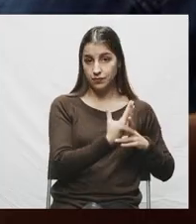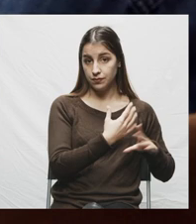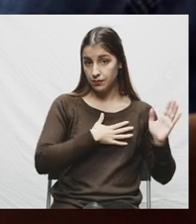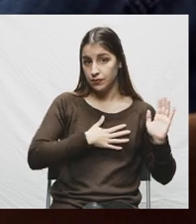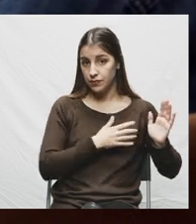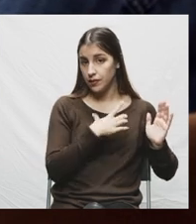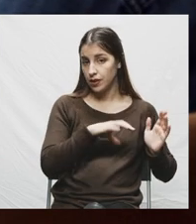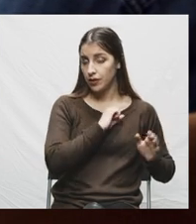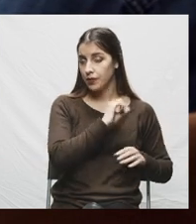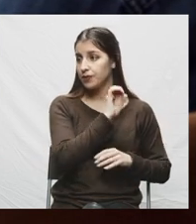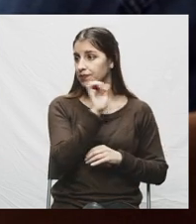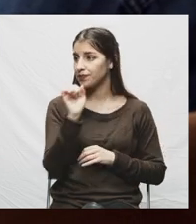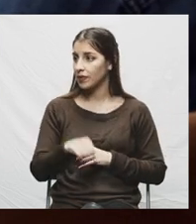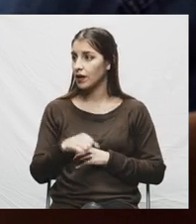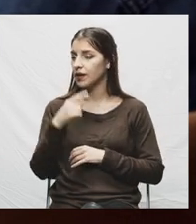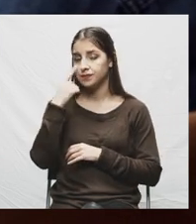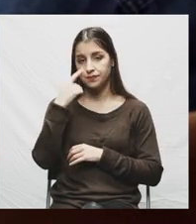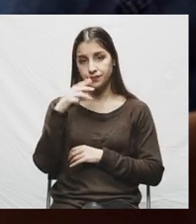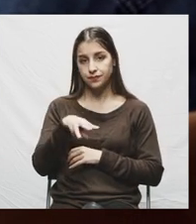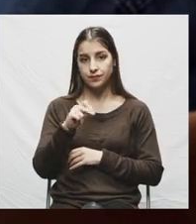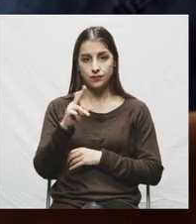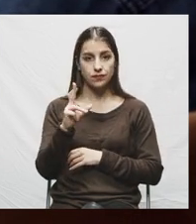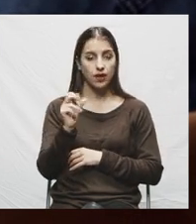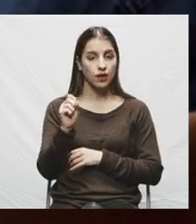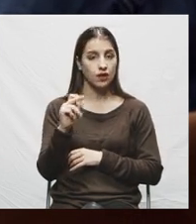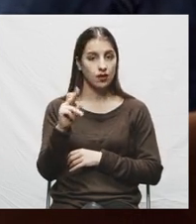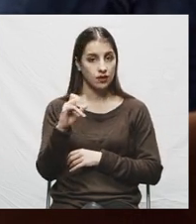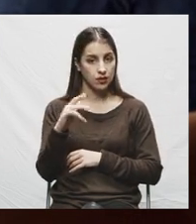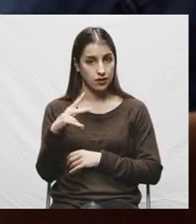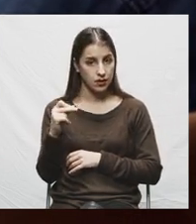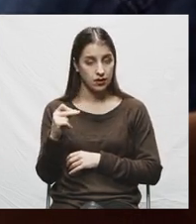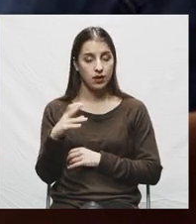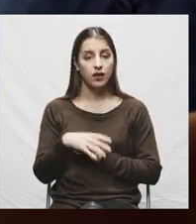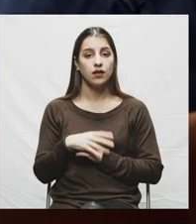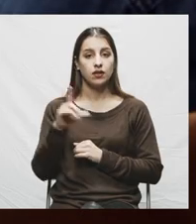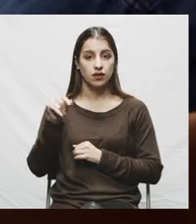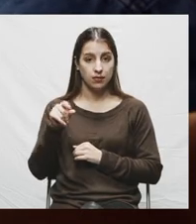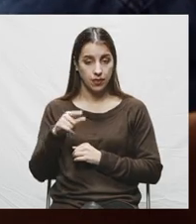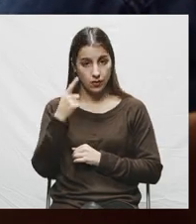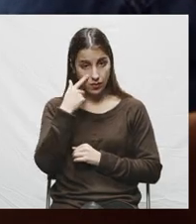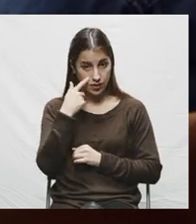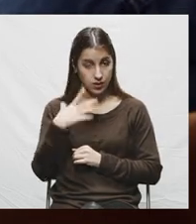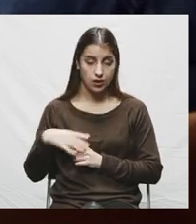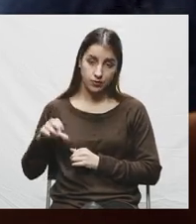A spanish choreographer. I met... Margarita Guergue, who came from Spain and then stayed in New York.